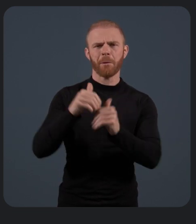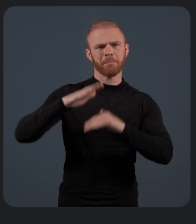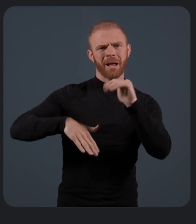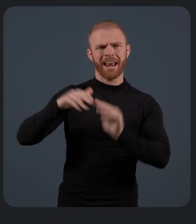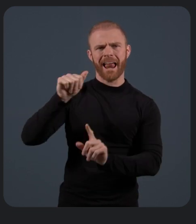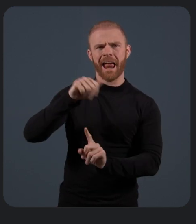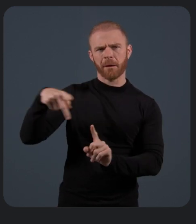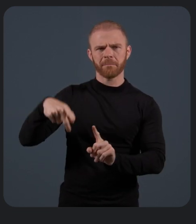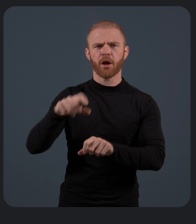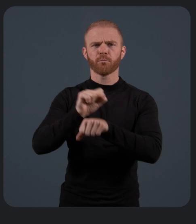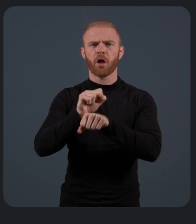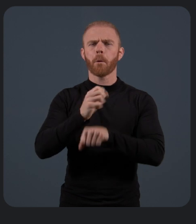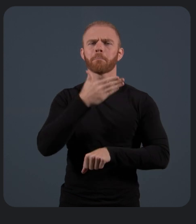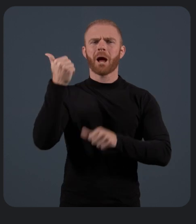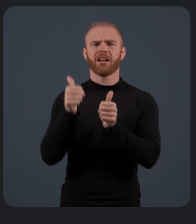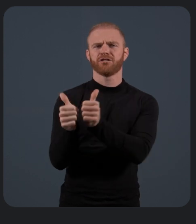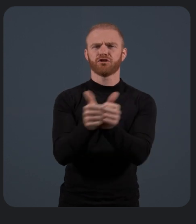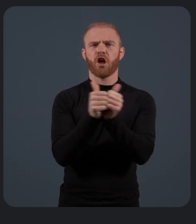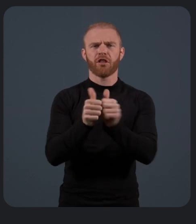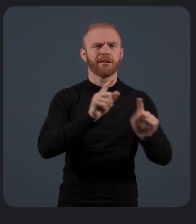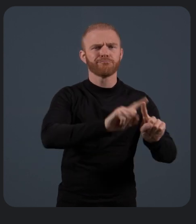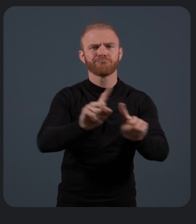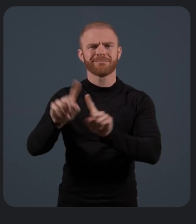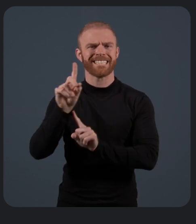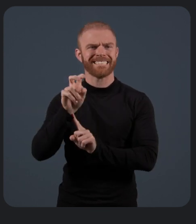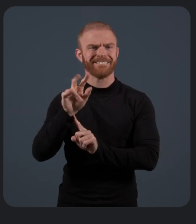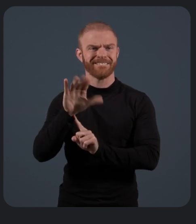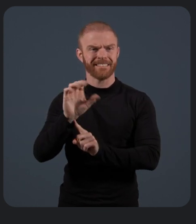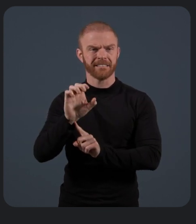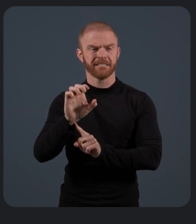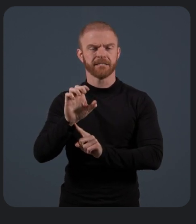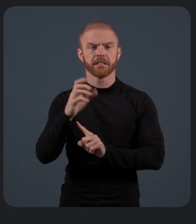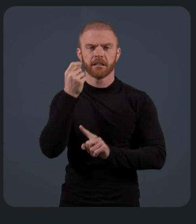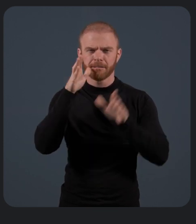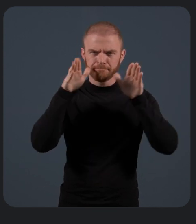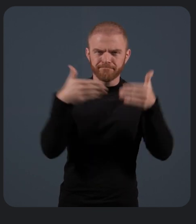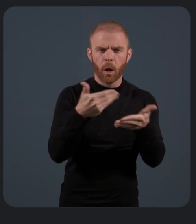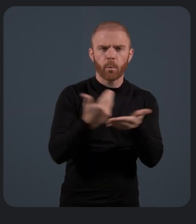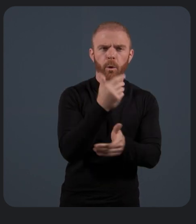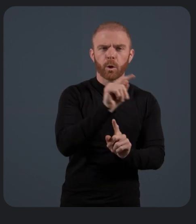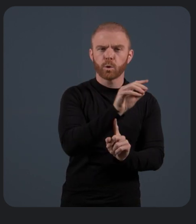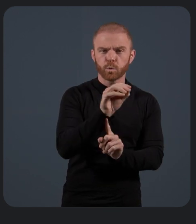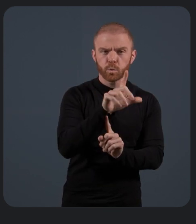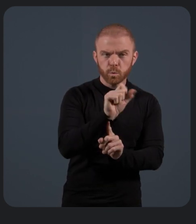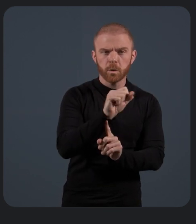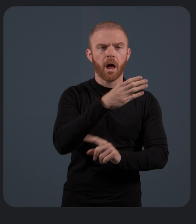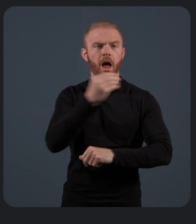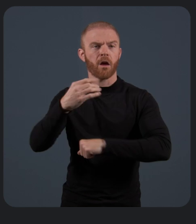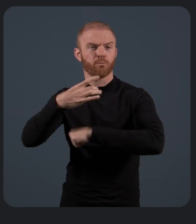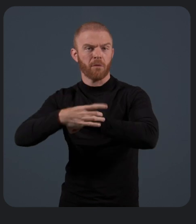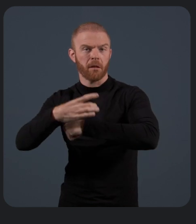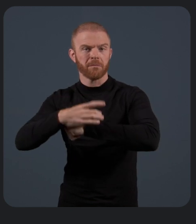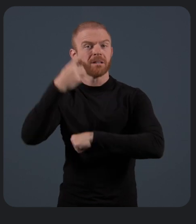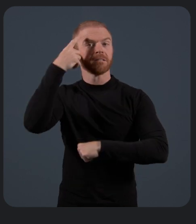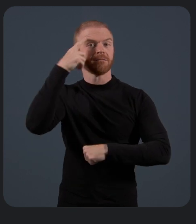that work better together across devices with a focus on new tools on wearables and large screens.